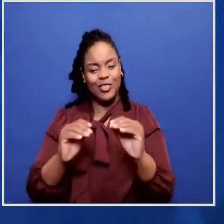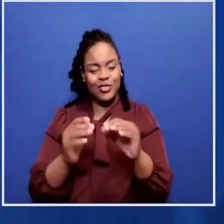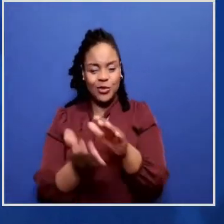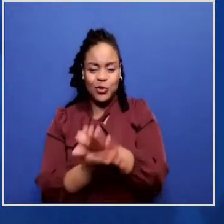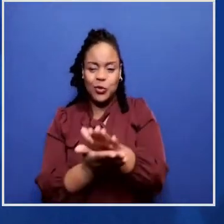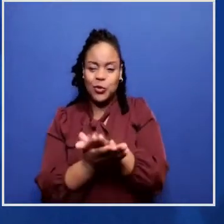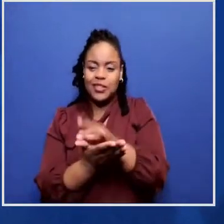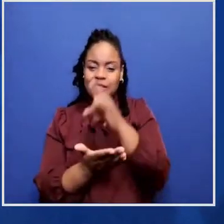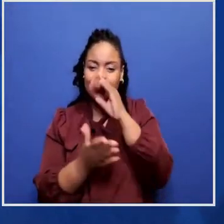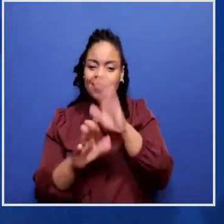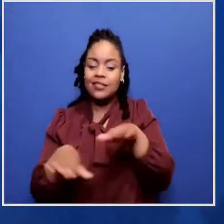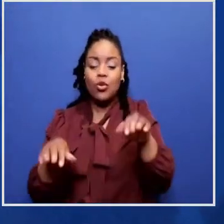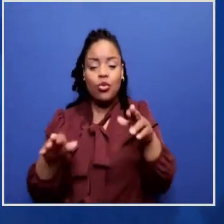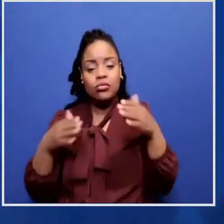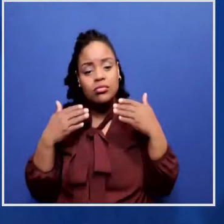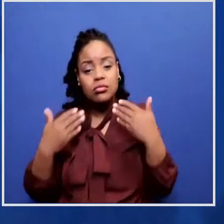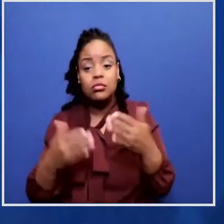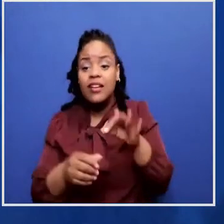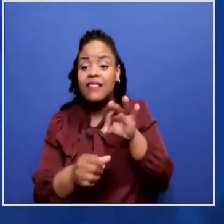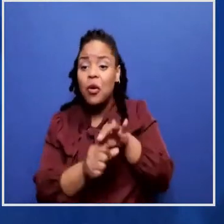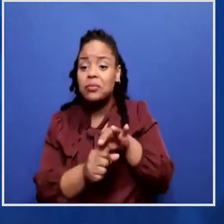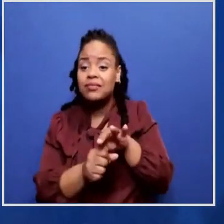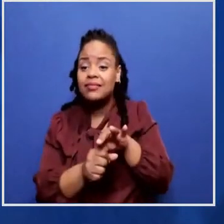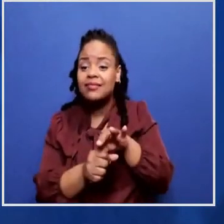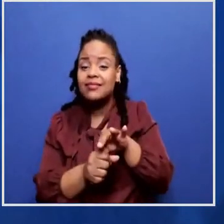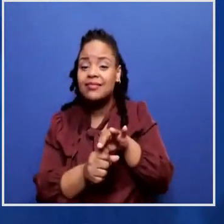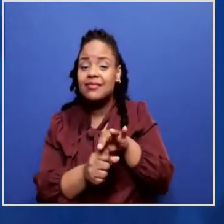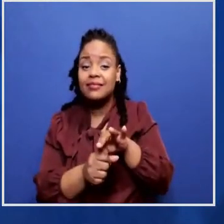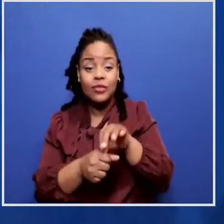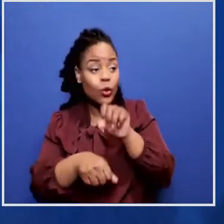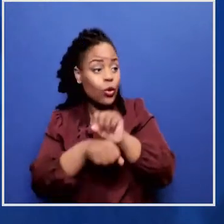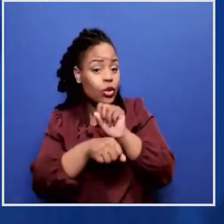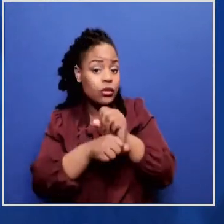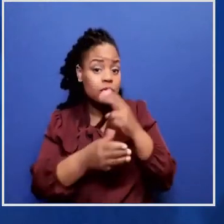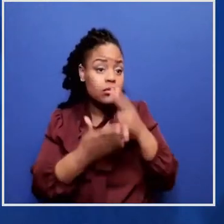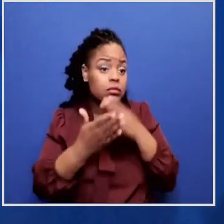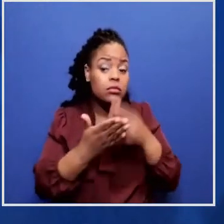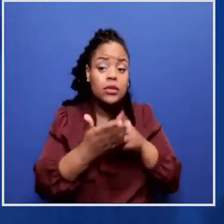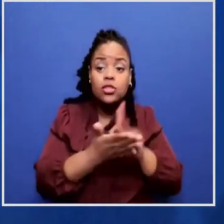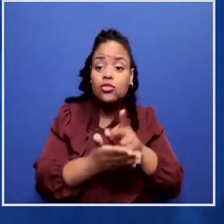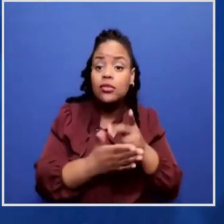CONSIDERED AMERICAN SERVICE, SO TOO IS PICKING UP A SOUP SPOON TO FEED THE LESS FORTUNATE, PICKING UP A STICK OF CHALK TO TEACH SCHOOL KIDS OR PICKING UP